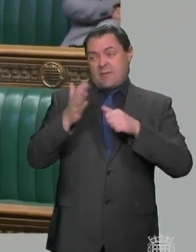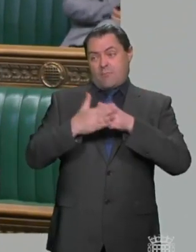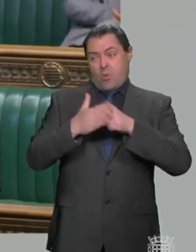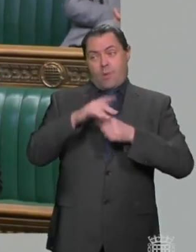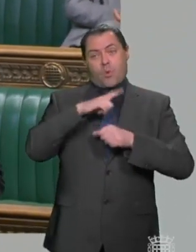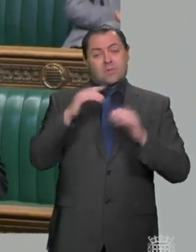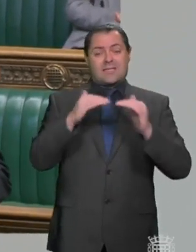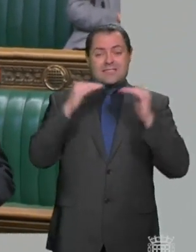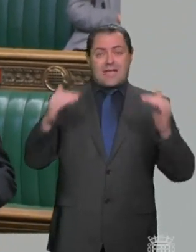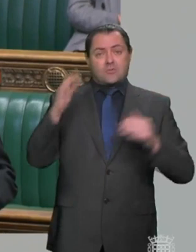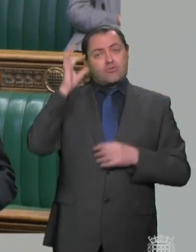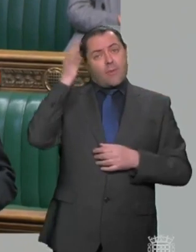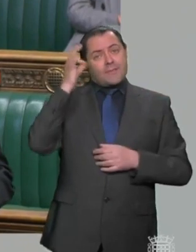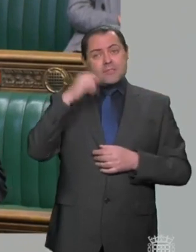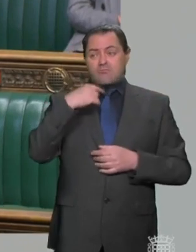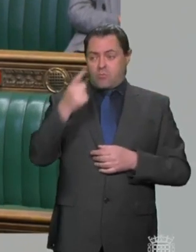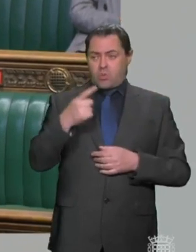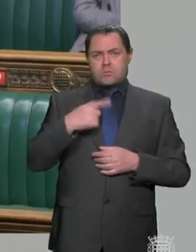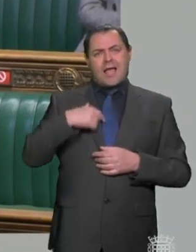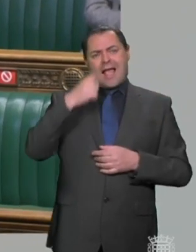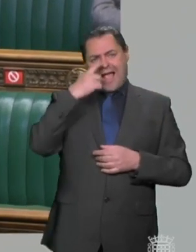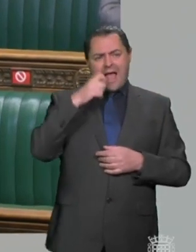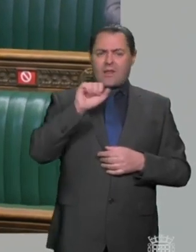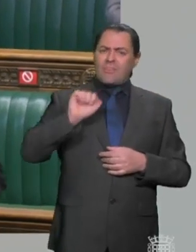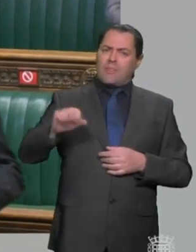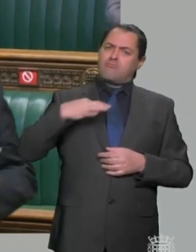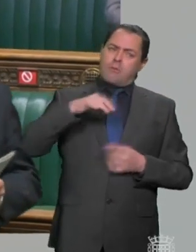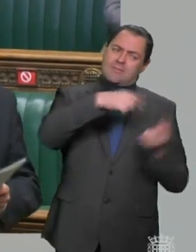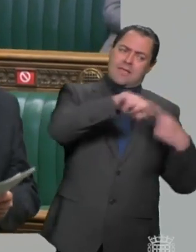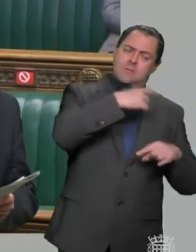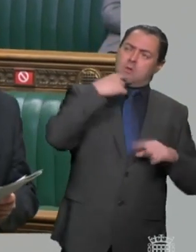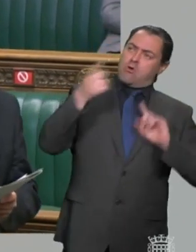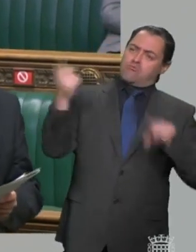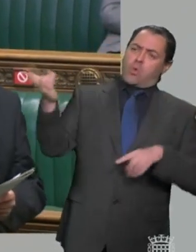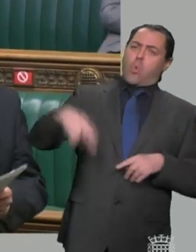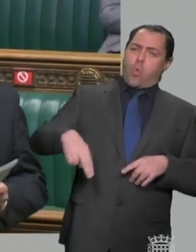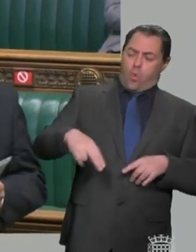constituents can then recall that Member. When the Independent Expert Panel suspends a Member, that